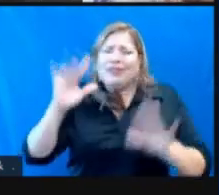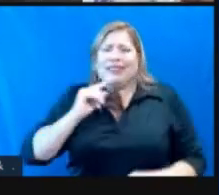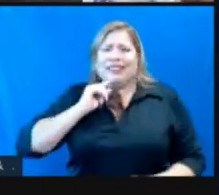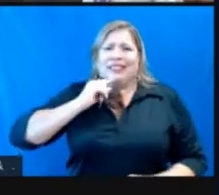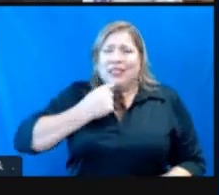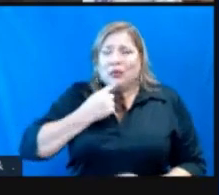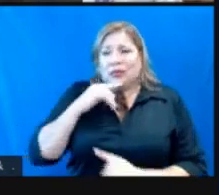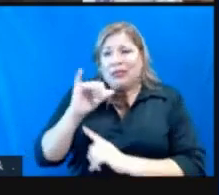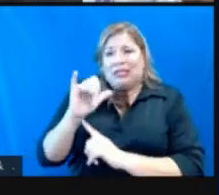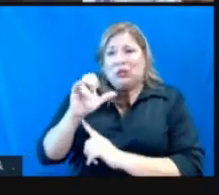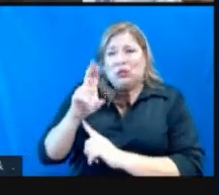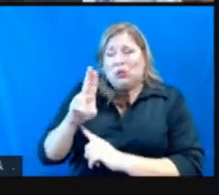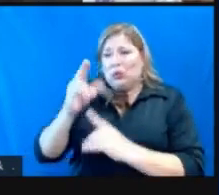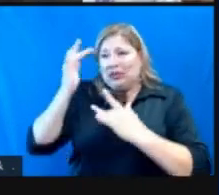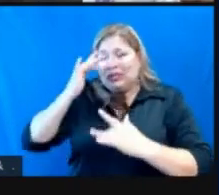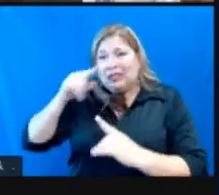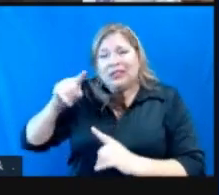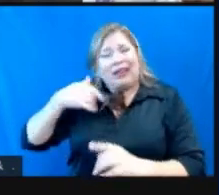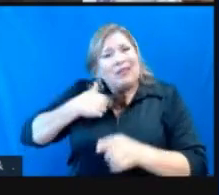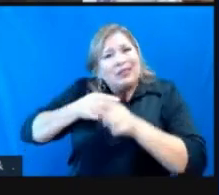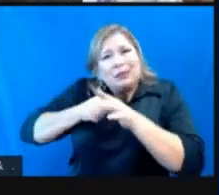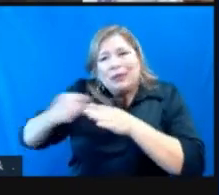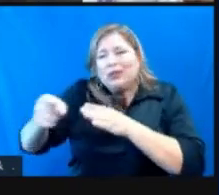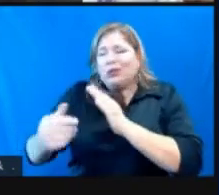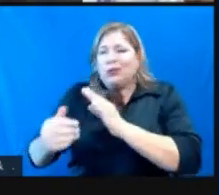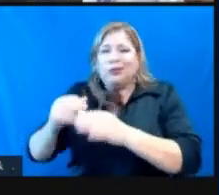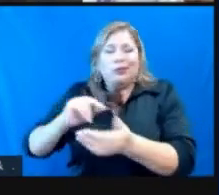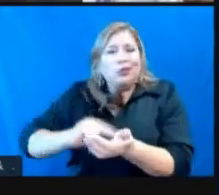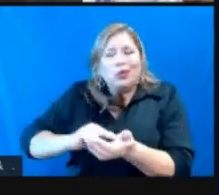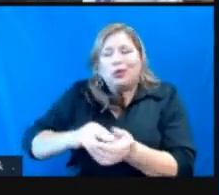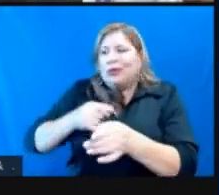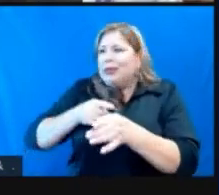specialized staff trained to use the equipment and take care of very sick